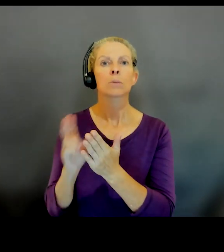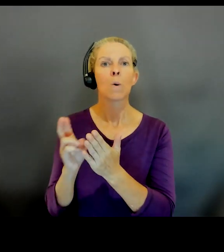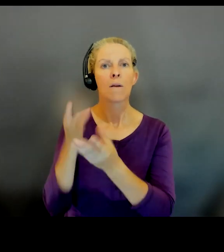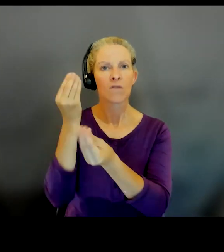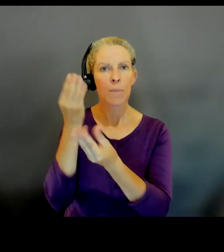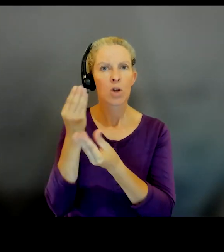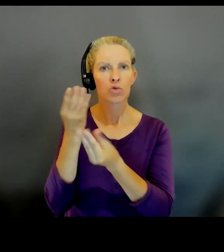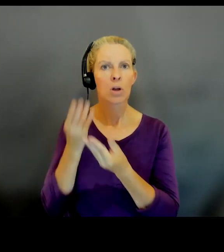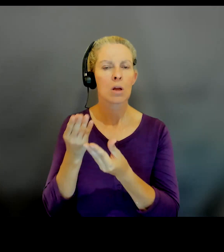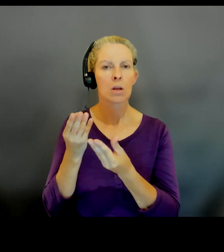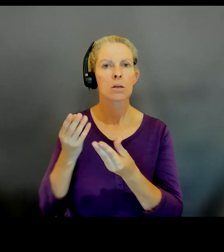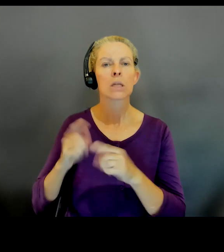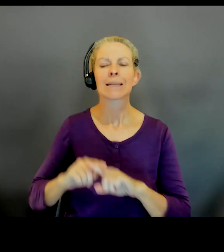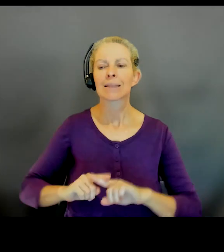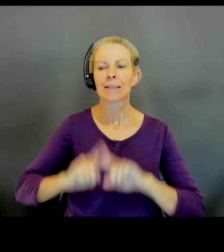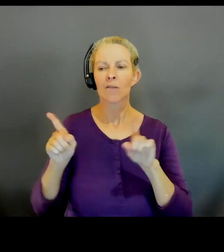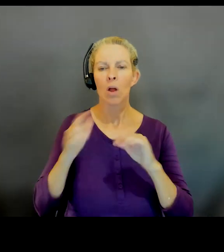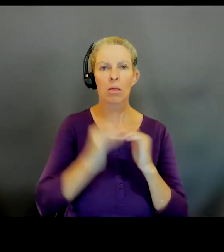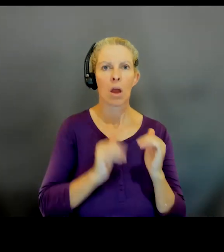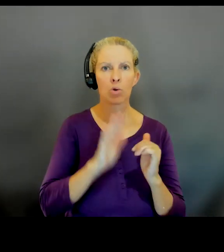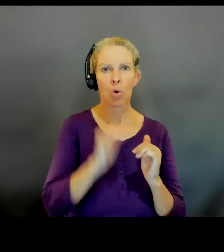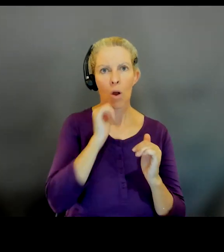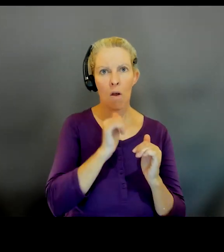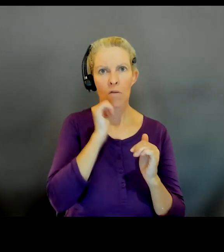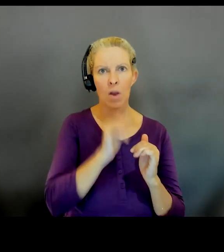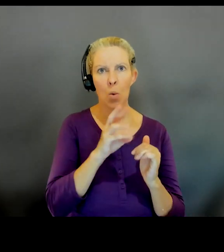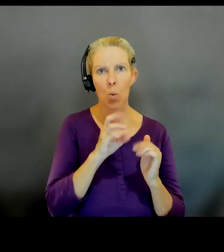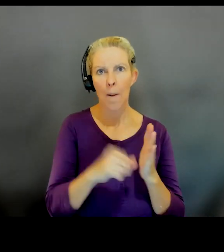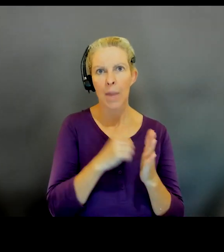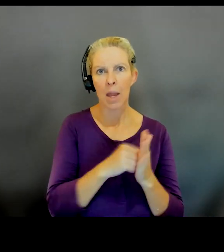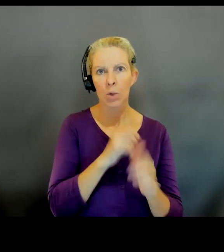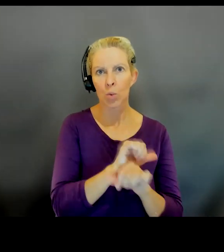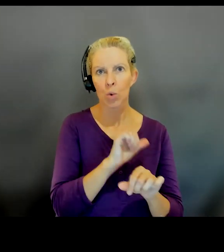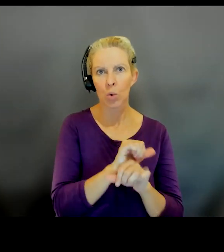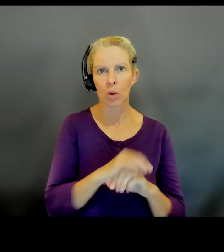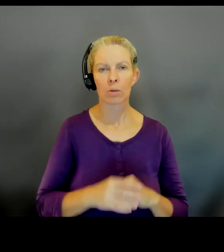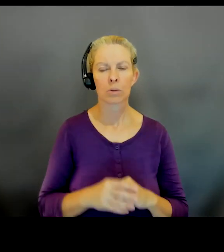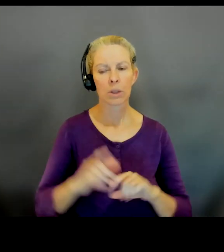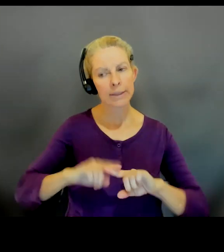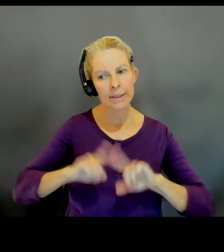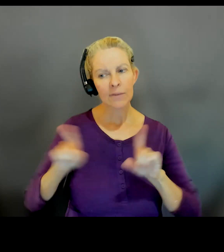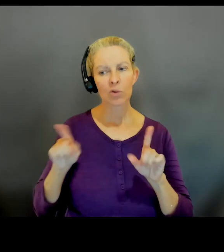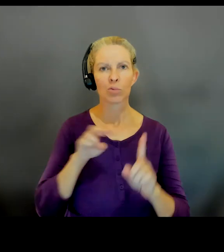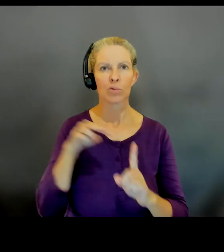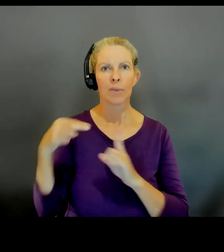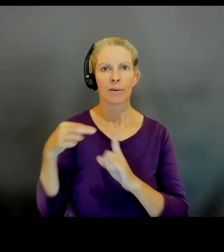daily work because it is going to give you a different perspective on how things are